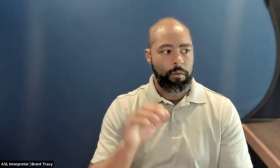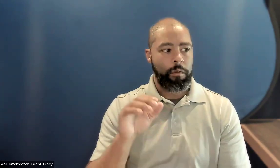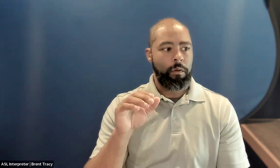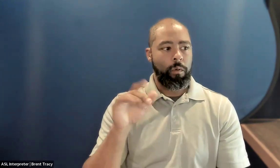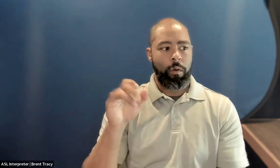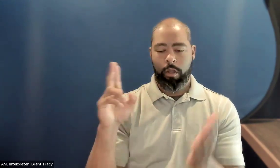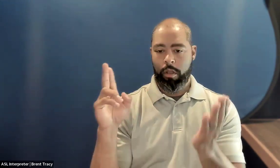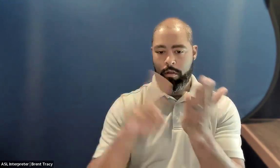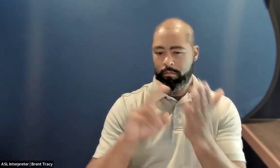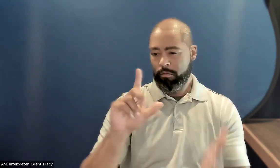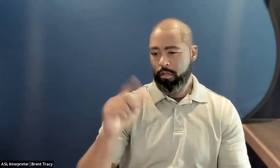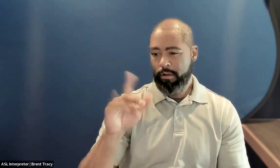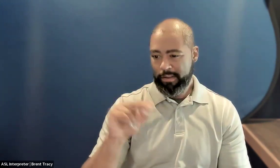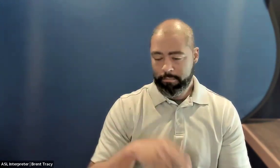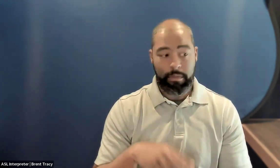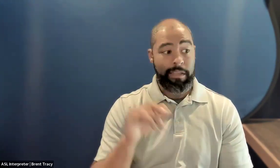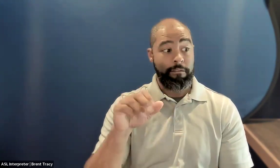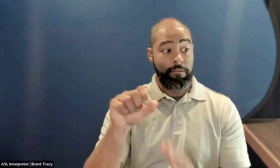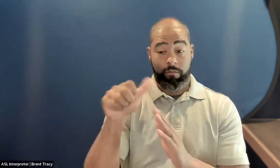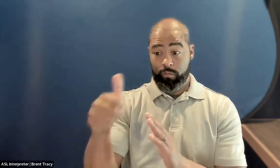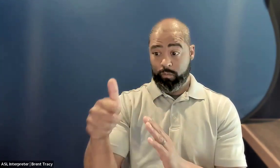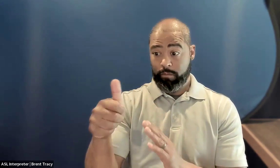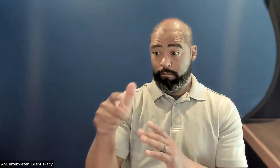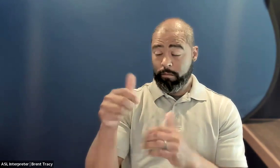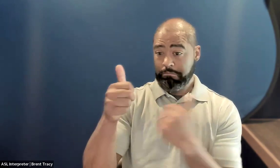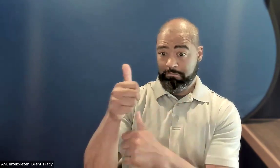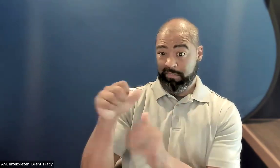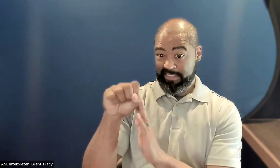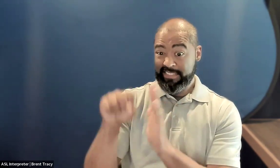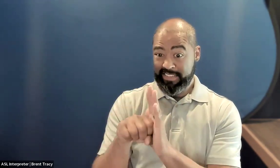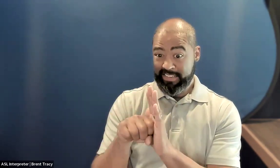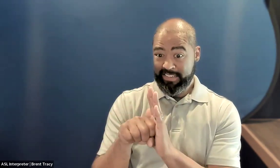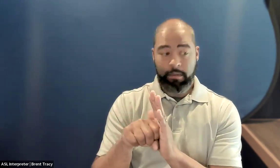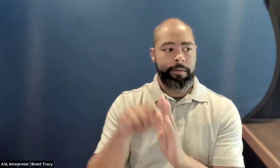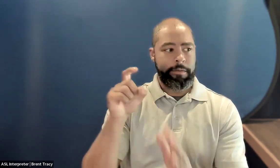State users need to send an e-mail to rmat@mass.gov to